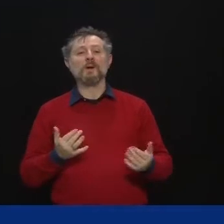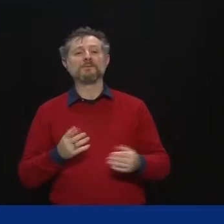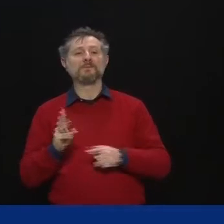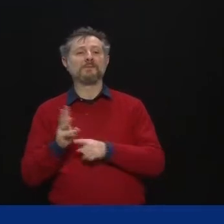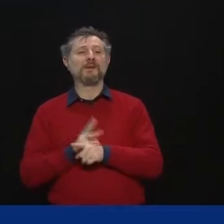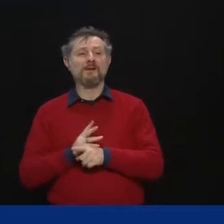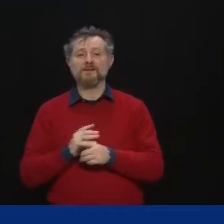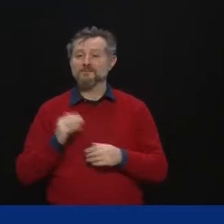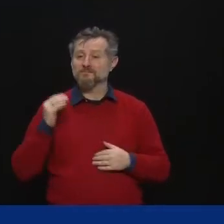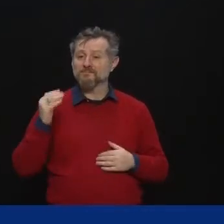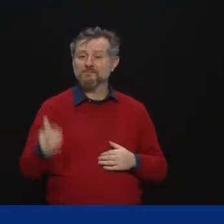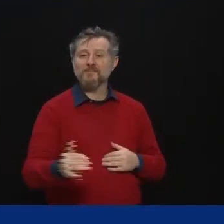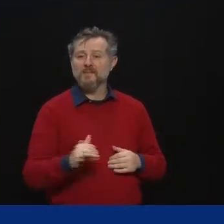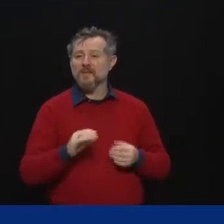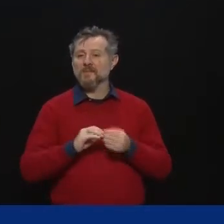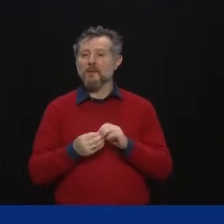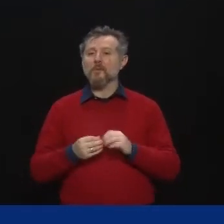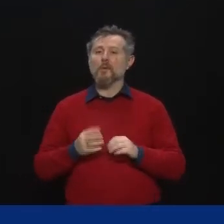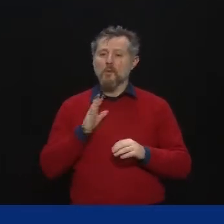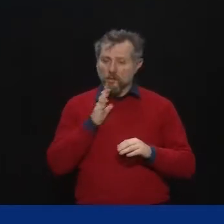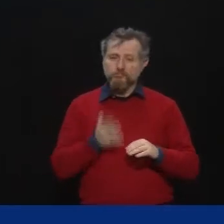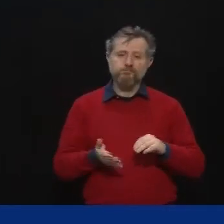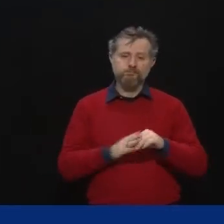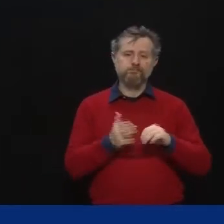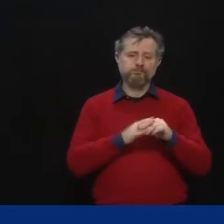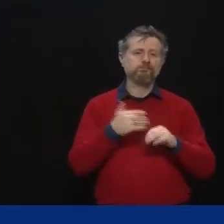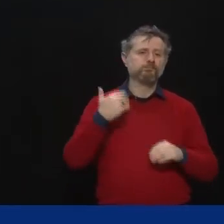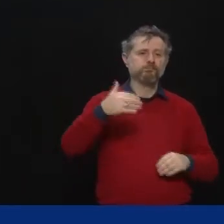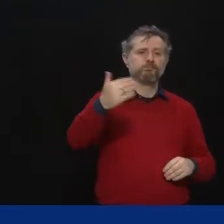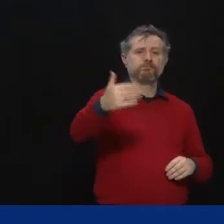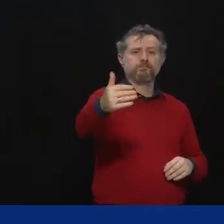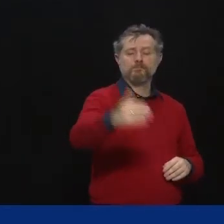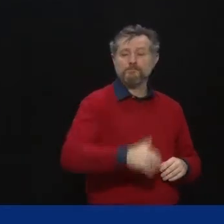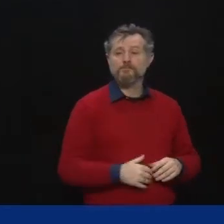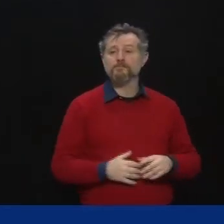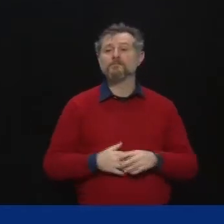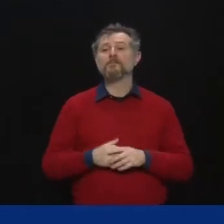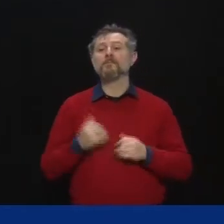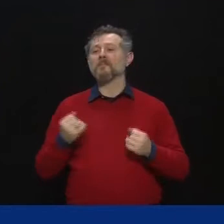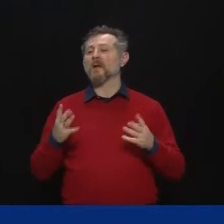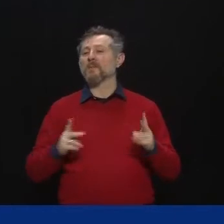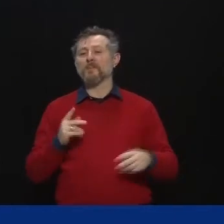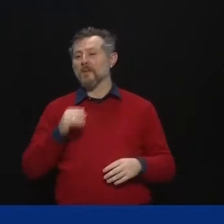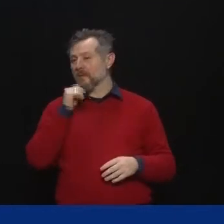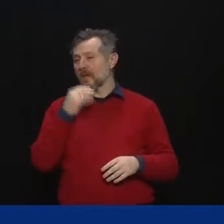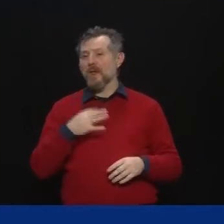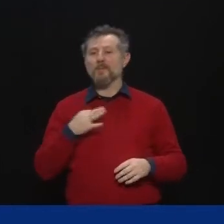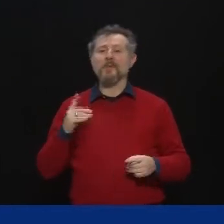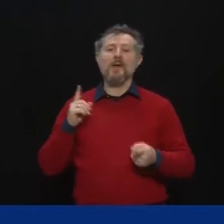CARE WORKERS THIS FALL, A LOT OF THE WORKERS WE HAVE REQUIRED TO BE VACCINATED THEY ARE NOT YET ELIGIBLE. SO THIS NUMBER IS GOING TO